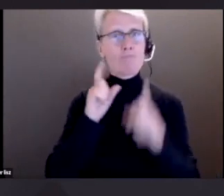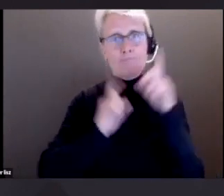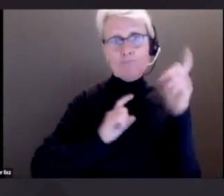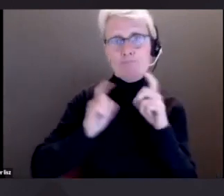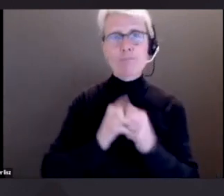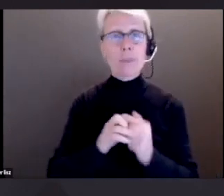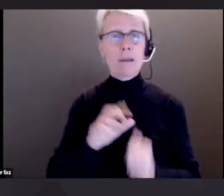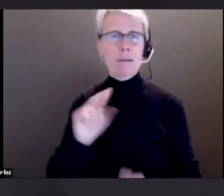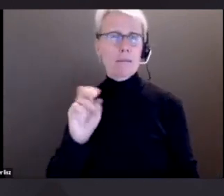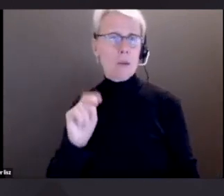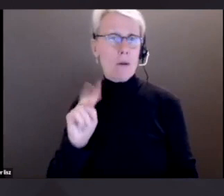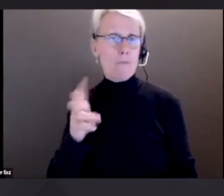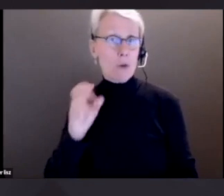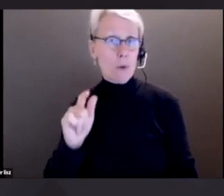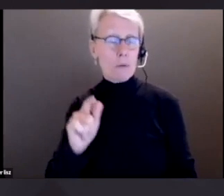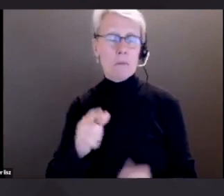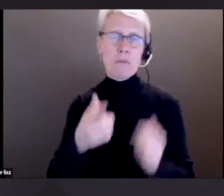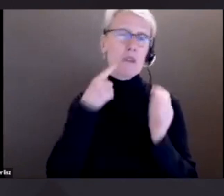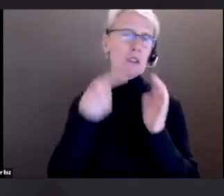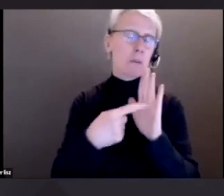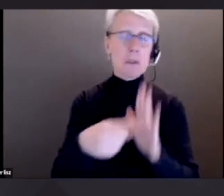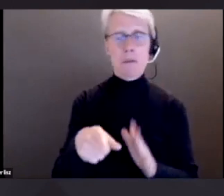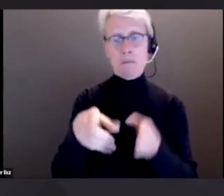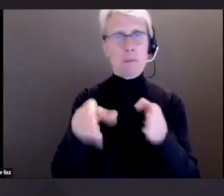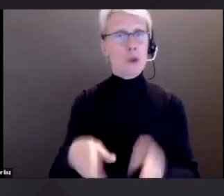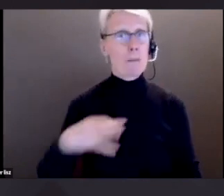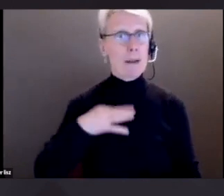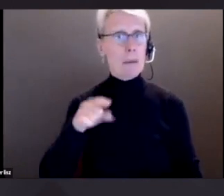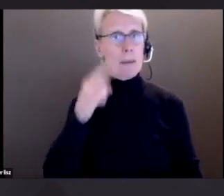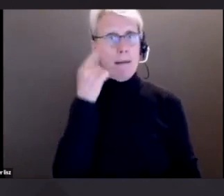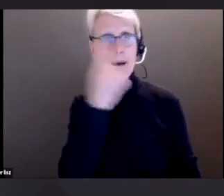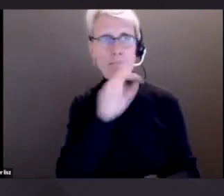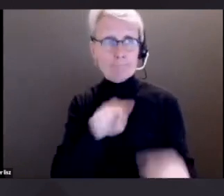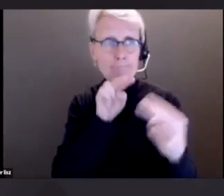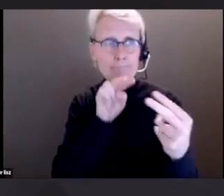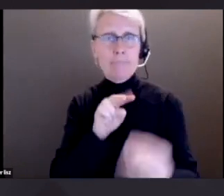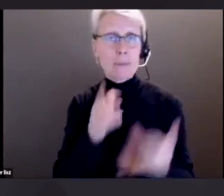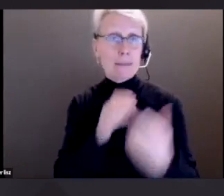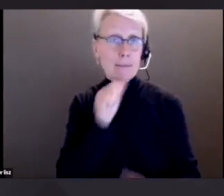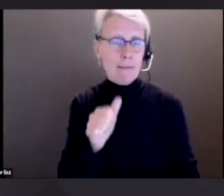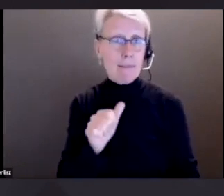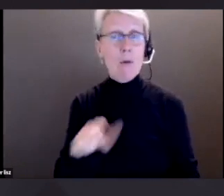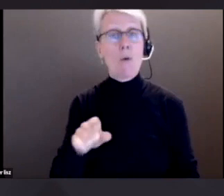or make hand gestures while speaking. This can be due to their preferences, cultural practices,